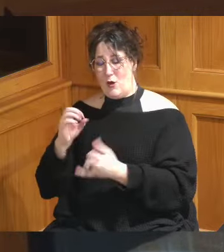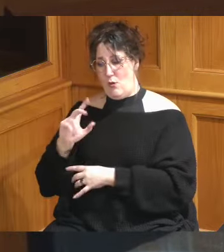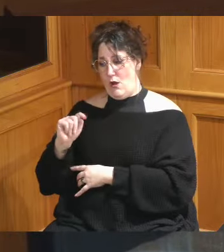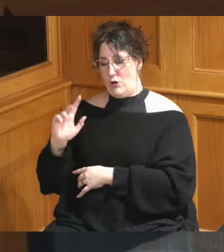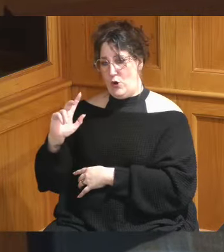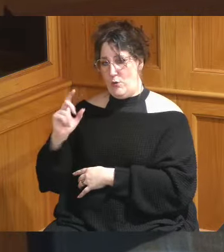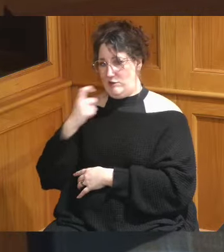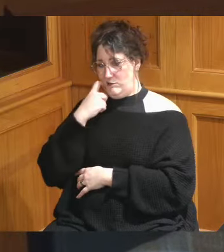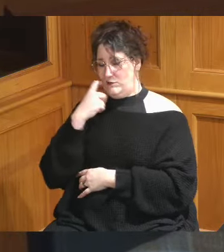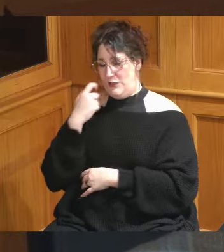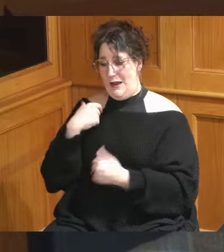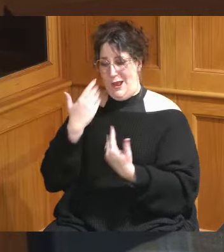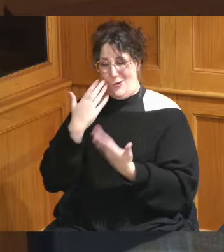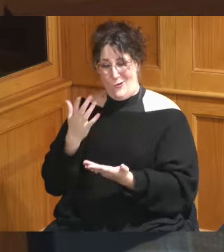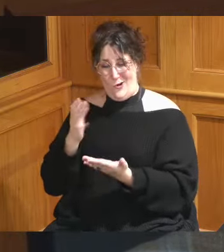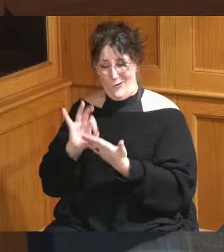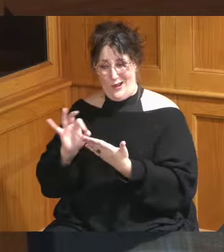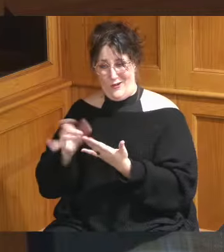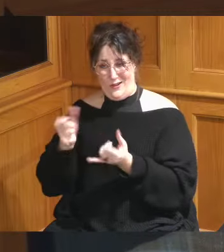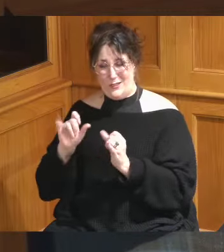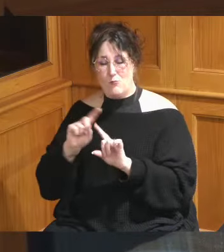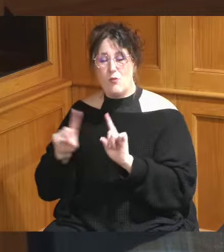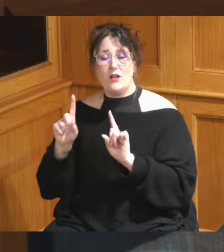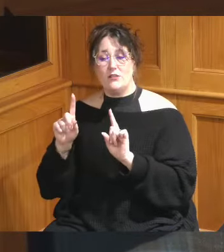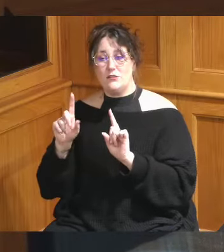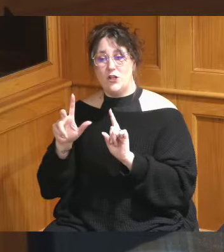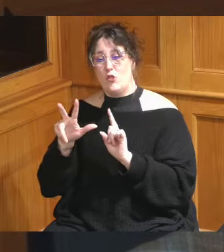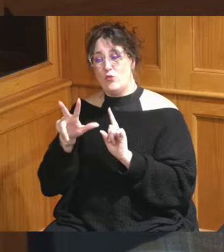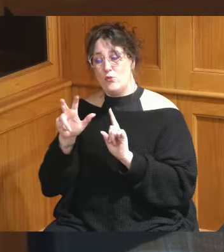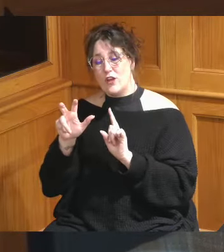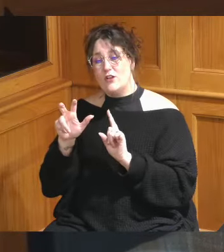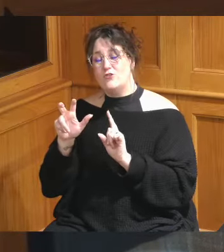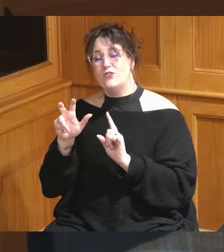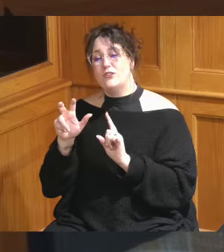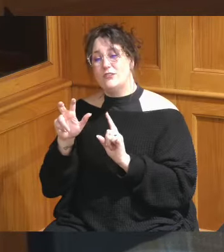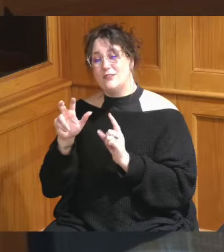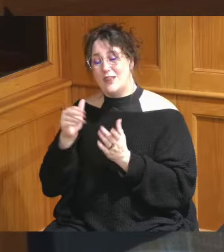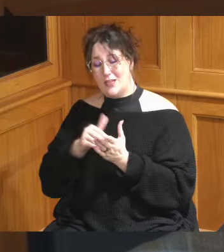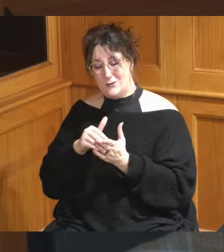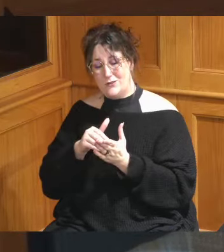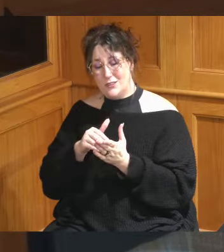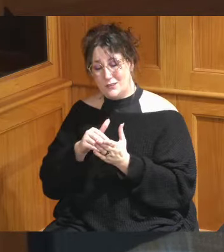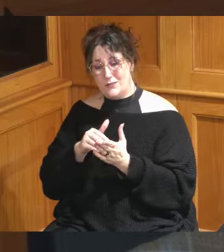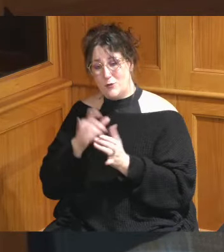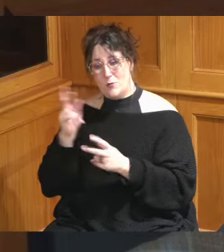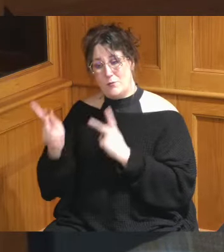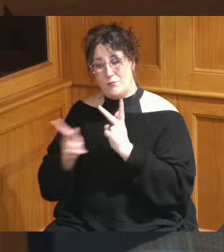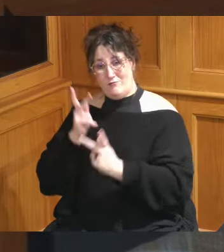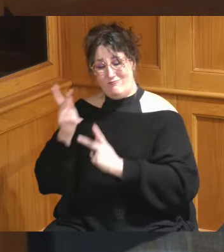I don't know what the other numbers are going to be, but it's 300,000 coming down there. So,